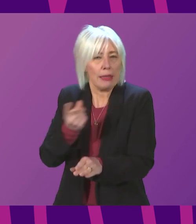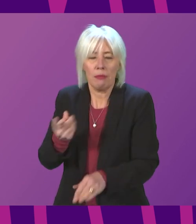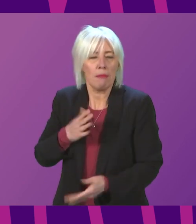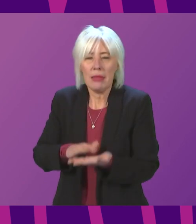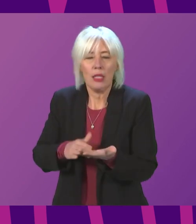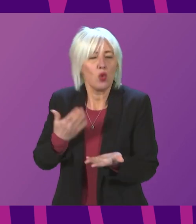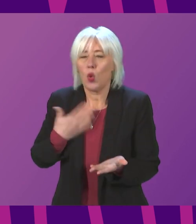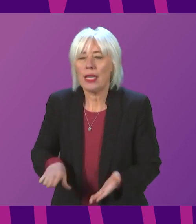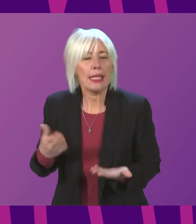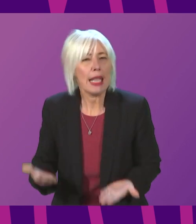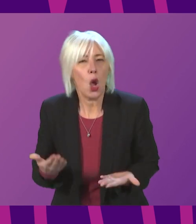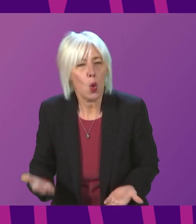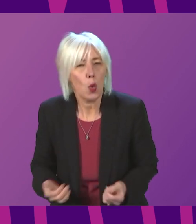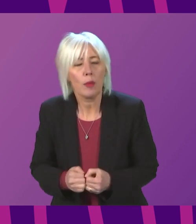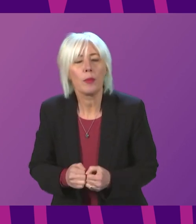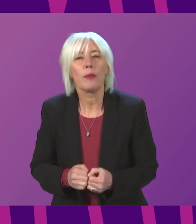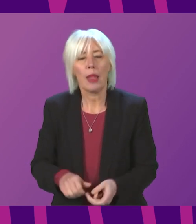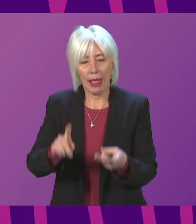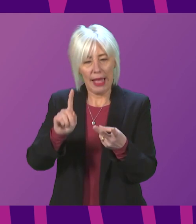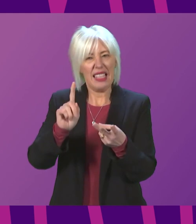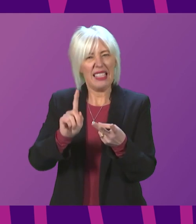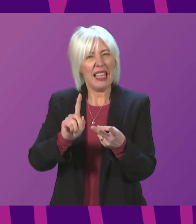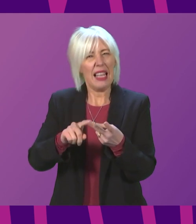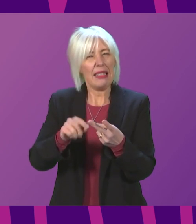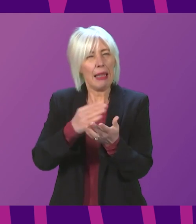In relation to the second part of the question, and to be clear, I say that children who are